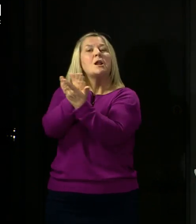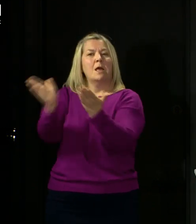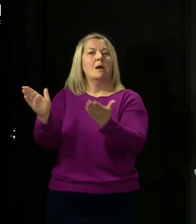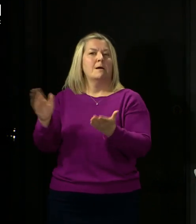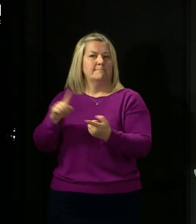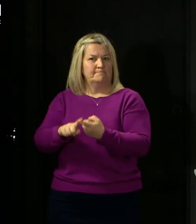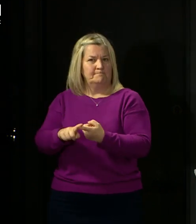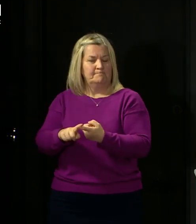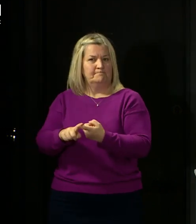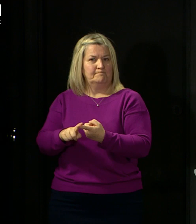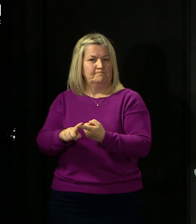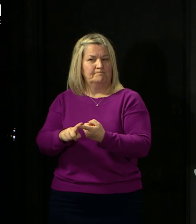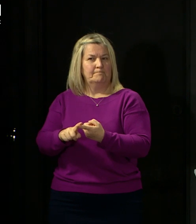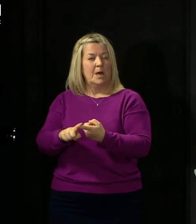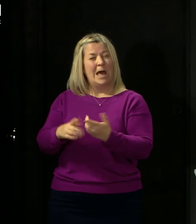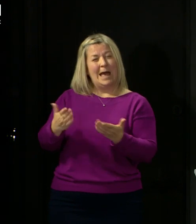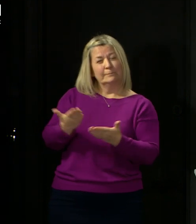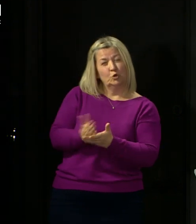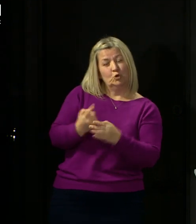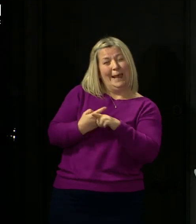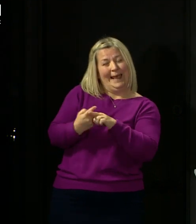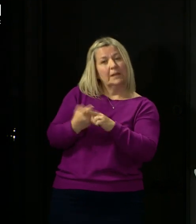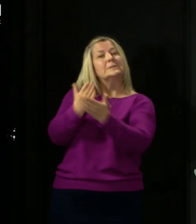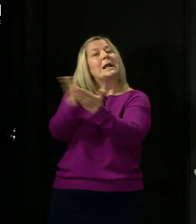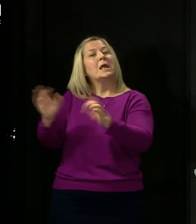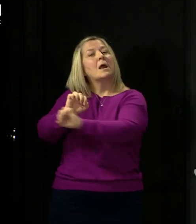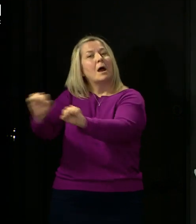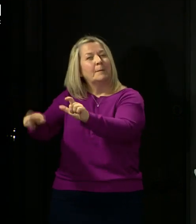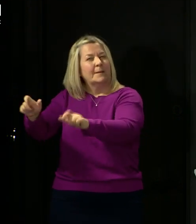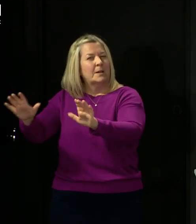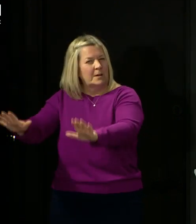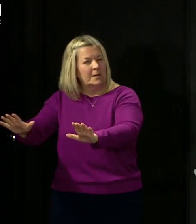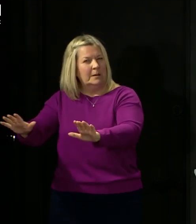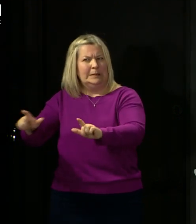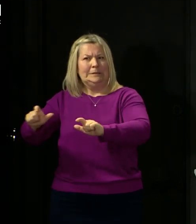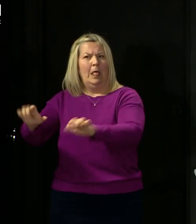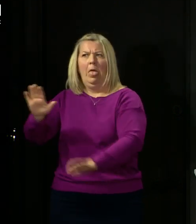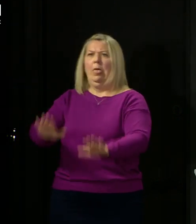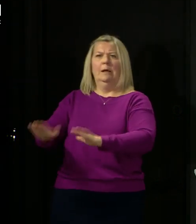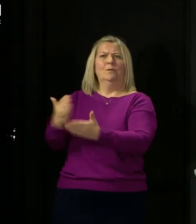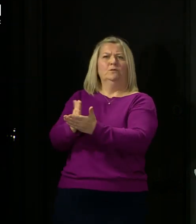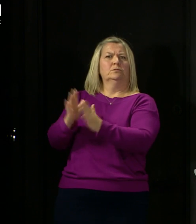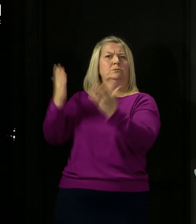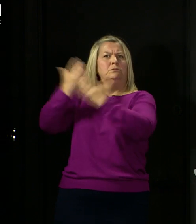and I am not sure in England that is necessarily as clear as it could be. When we make decisions,